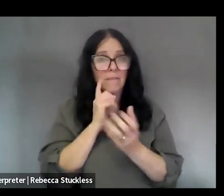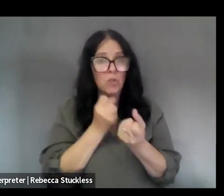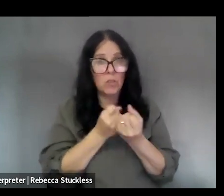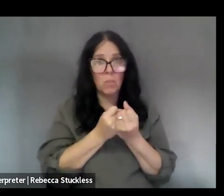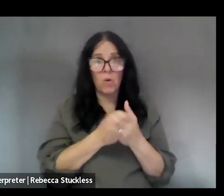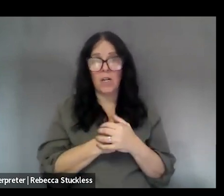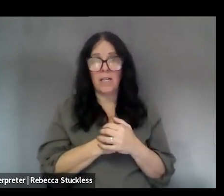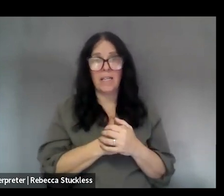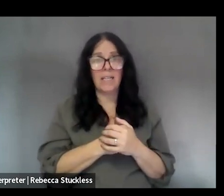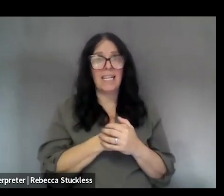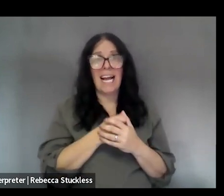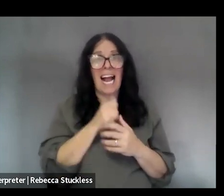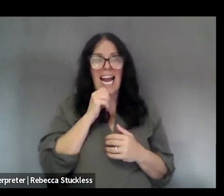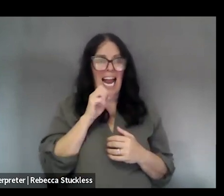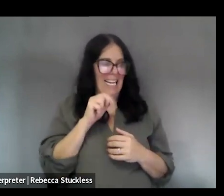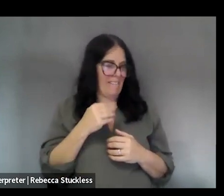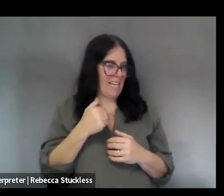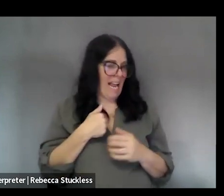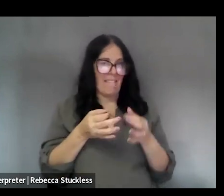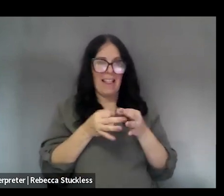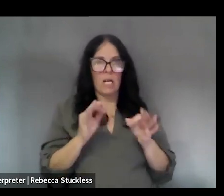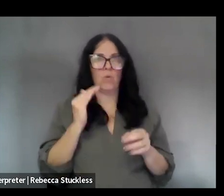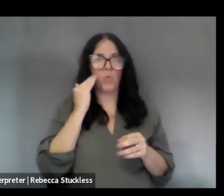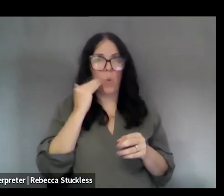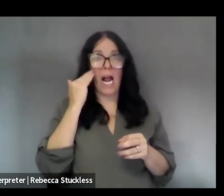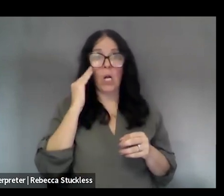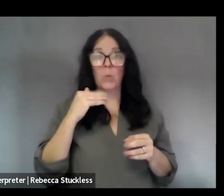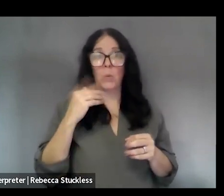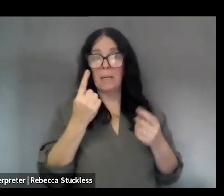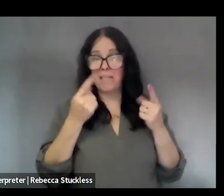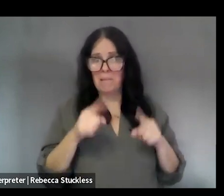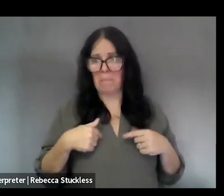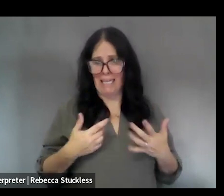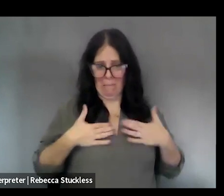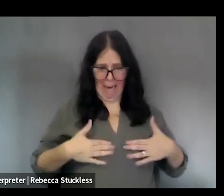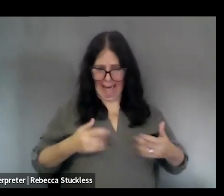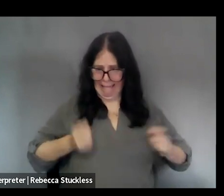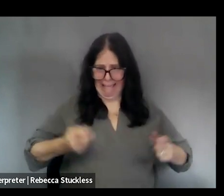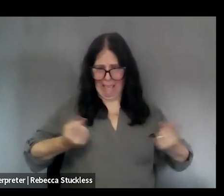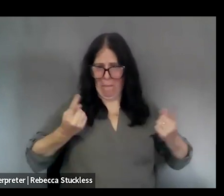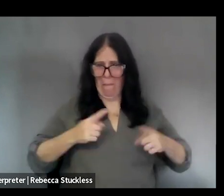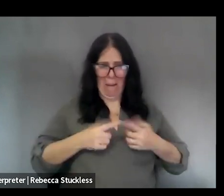because I didn't even have the language to know. I was like, something's happening, I have no idea,